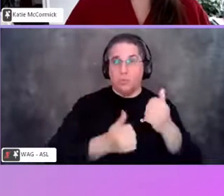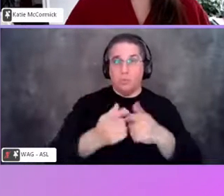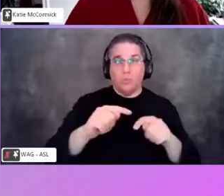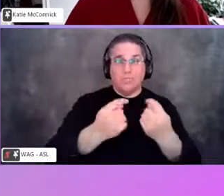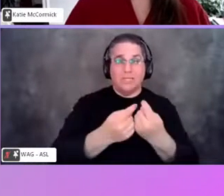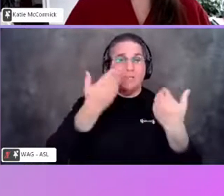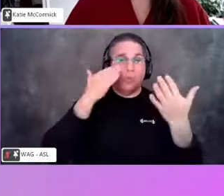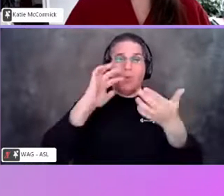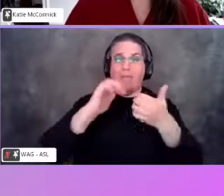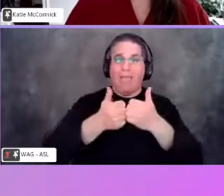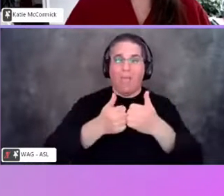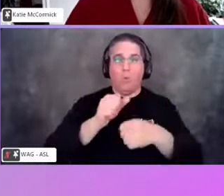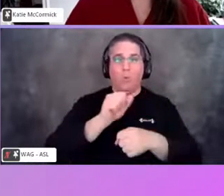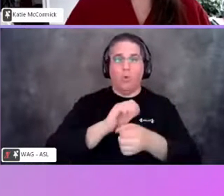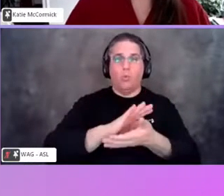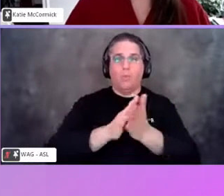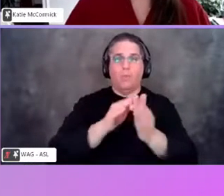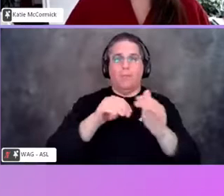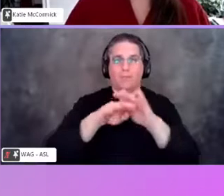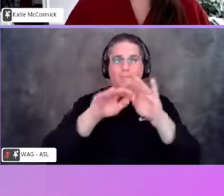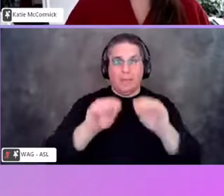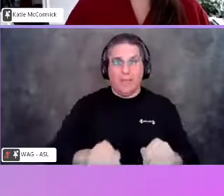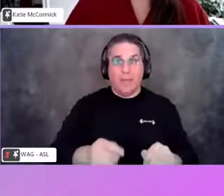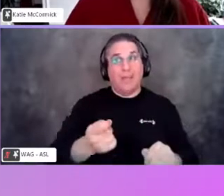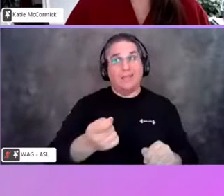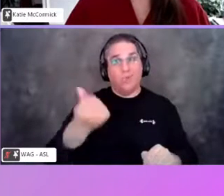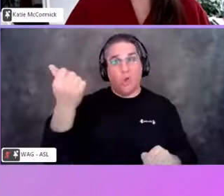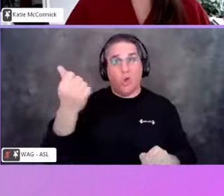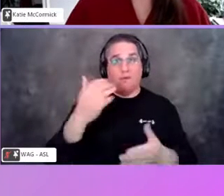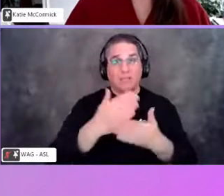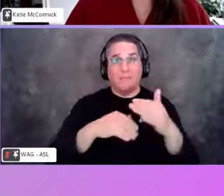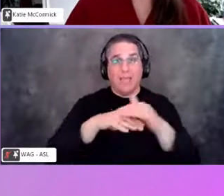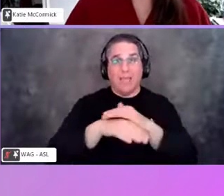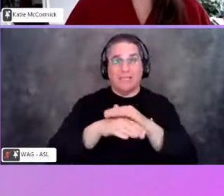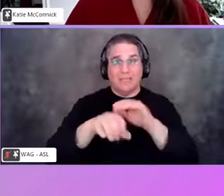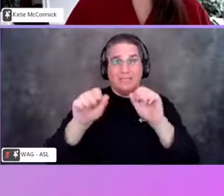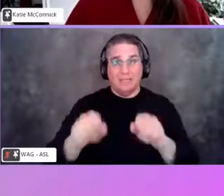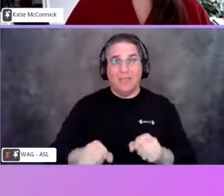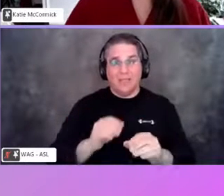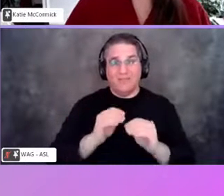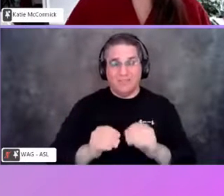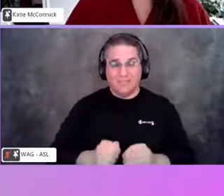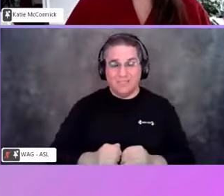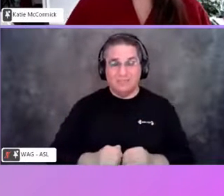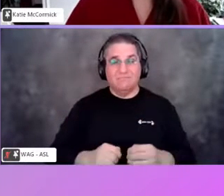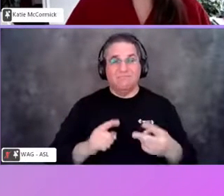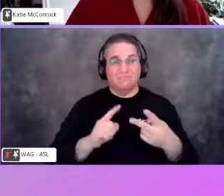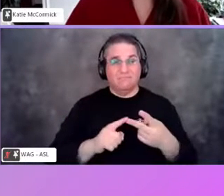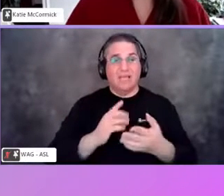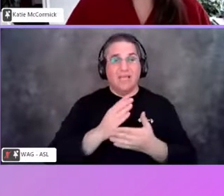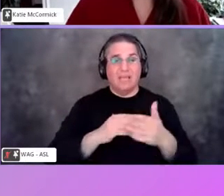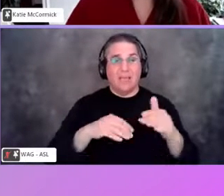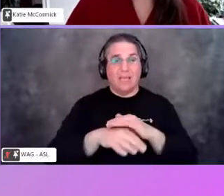knowledge and scaling. Knowledge many teams didn't know how to make accessible, their work and we're